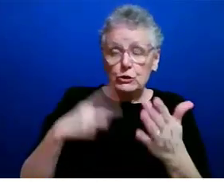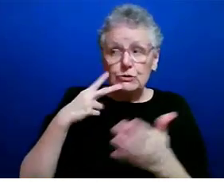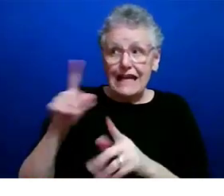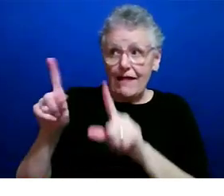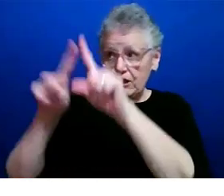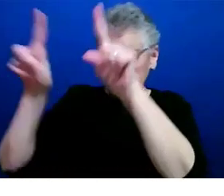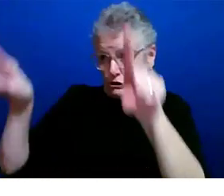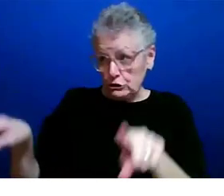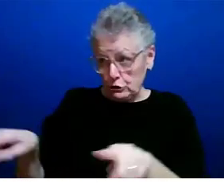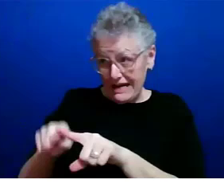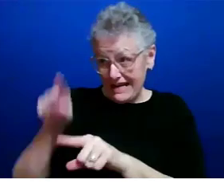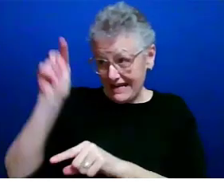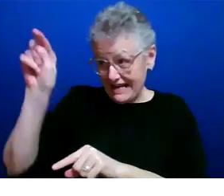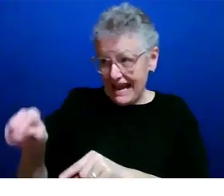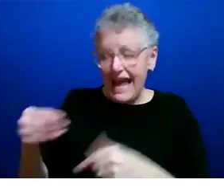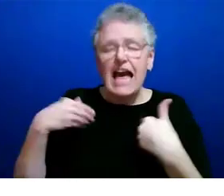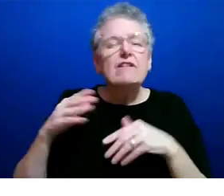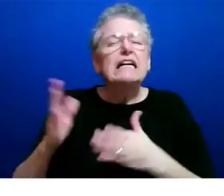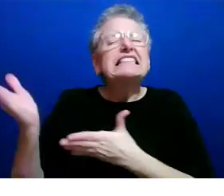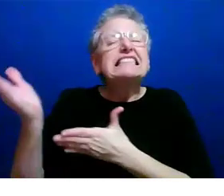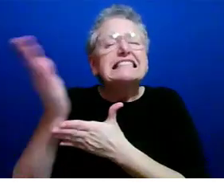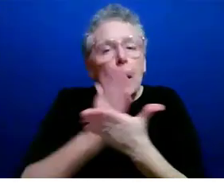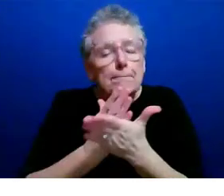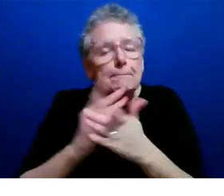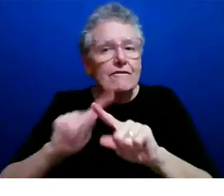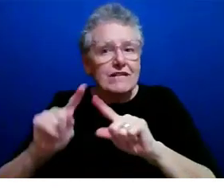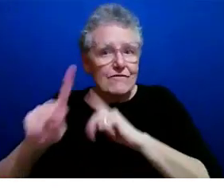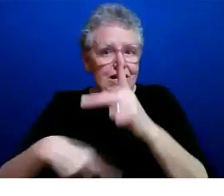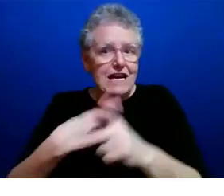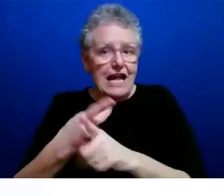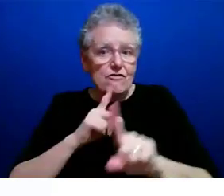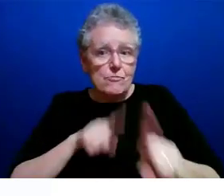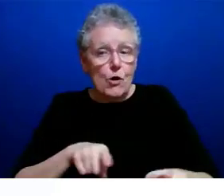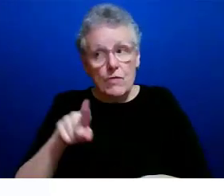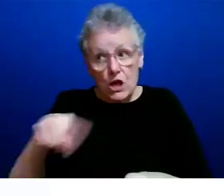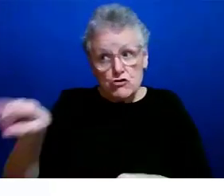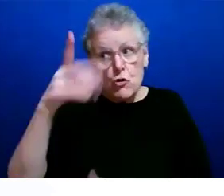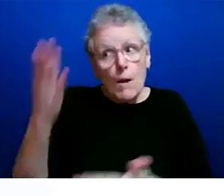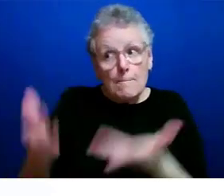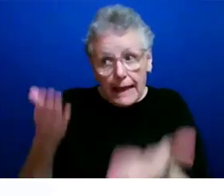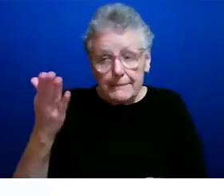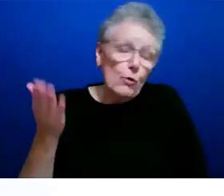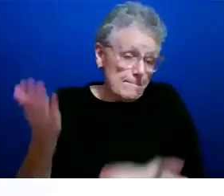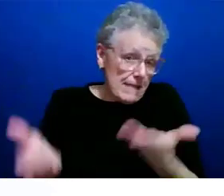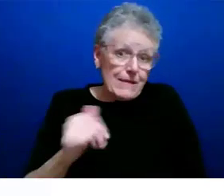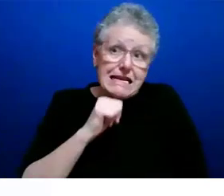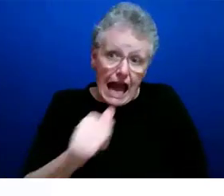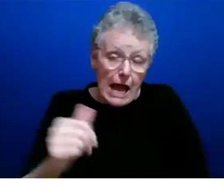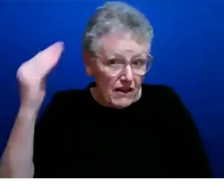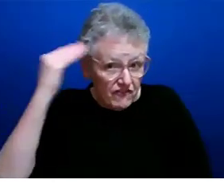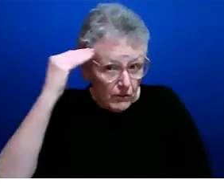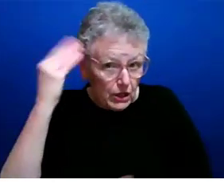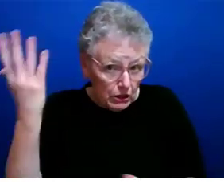some of the different types of reports that you may or may not be familiar with.